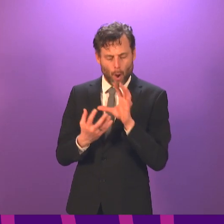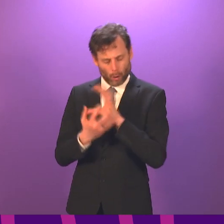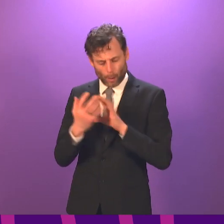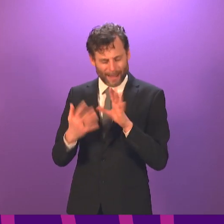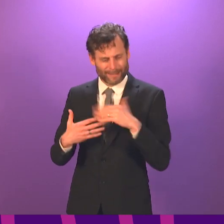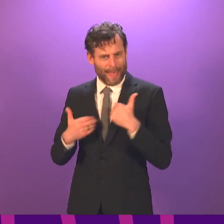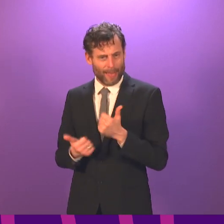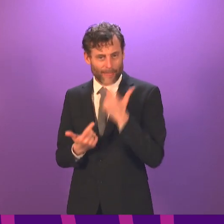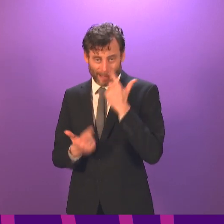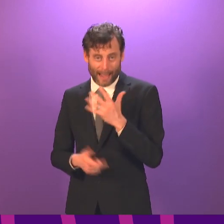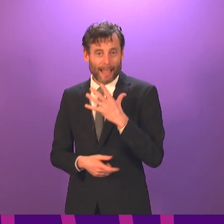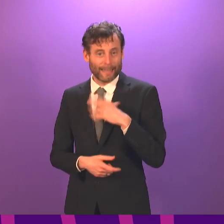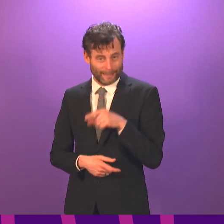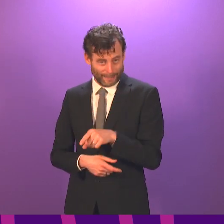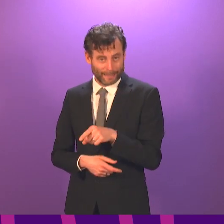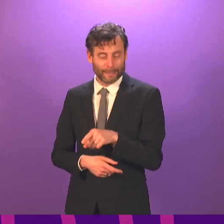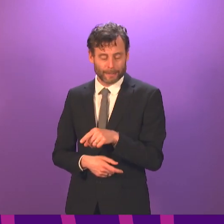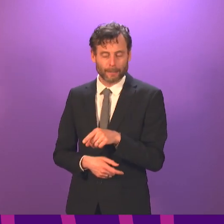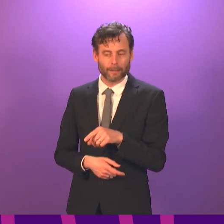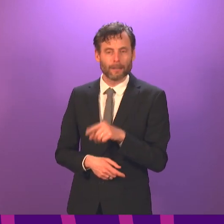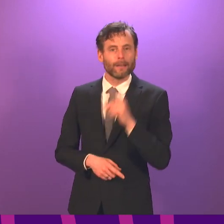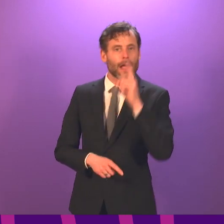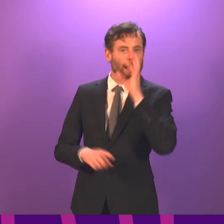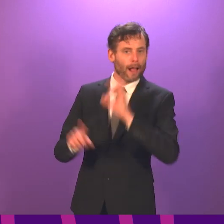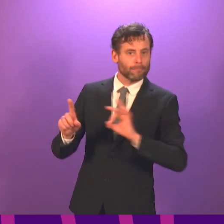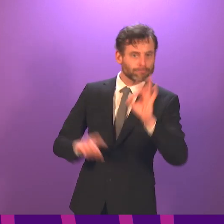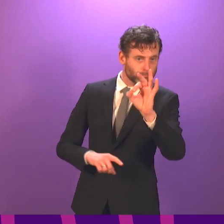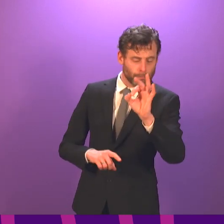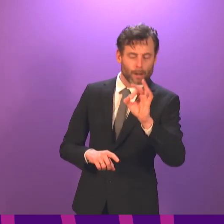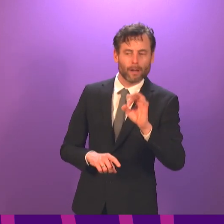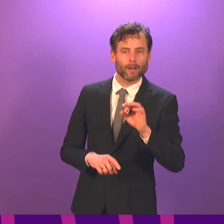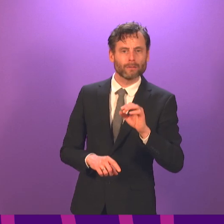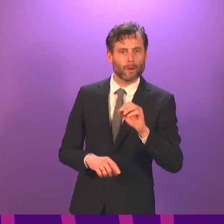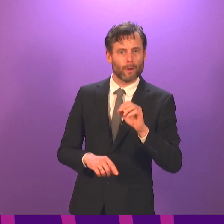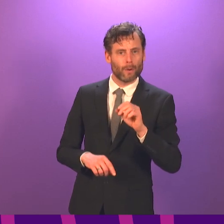of support from education, health … or social care services within school settings … Staff